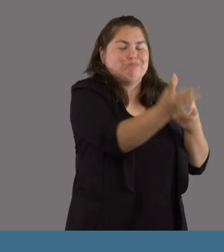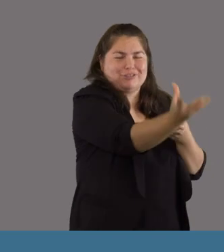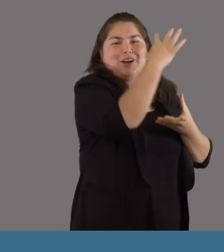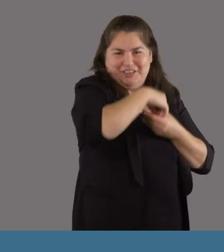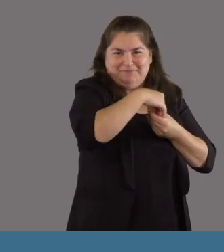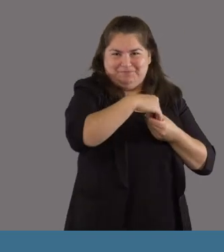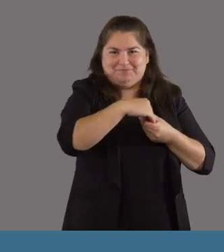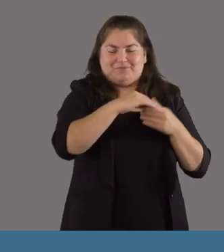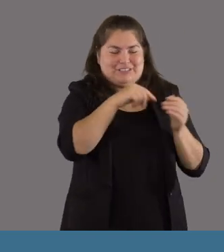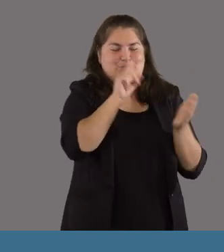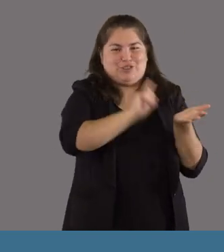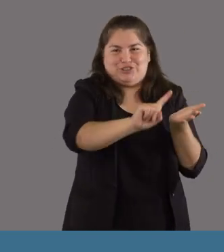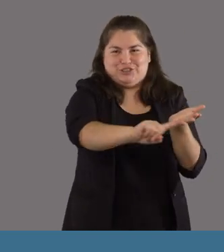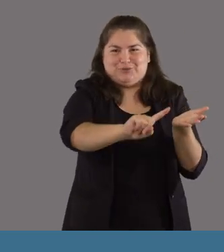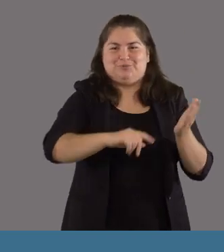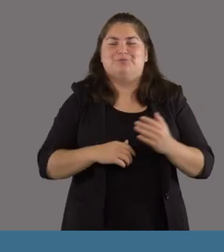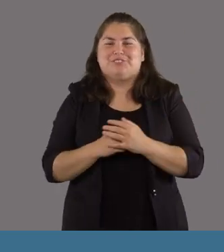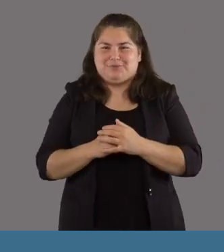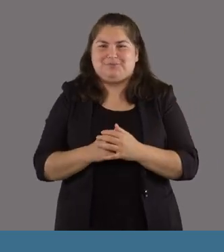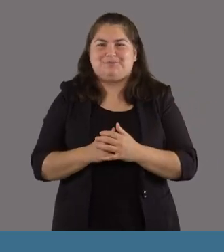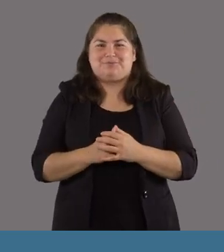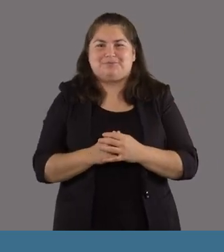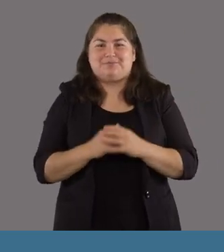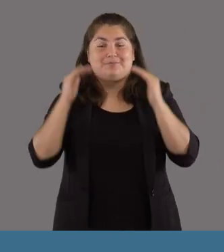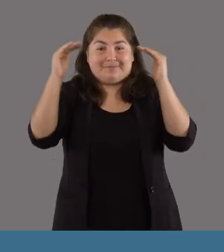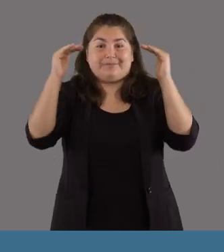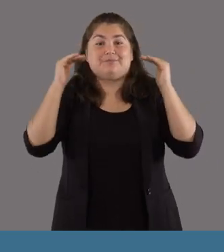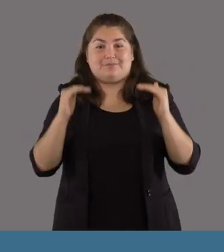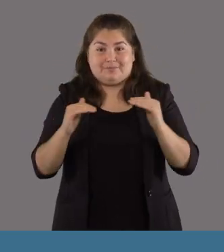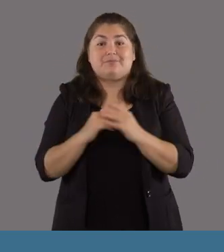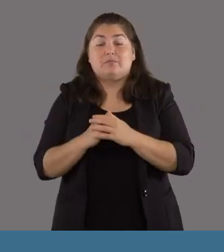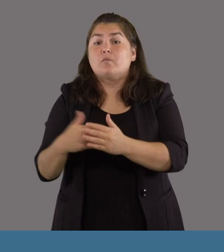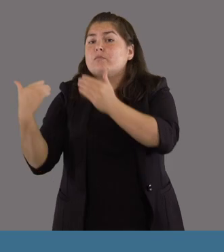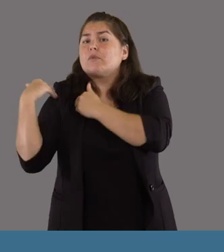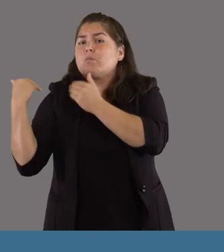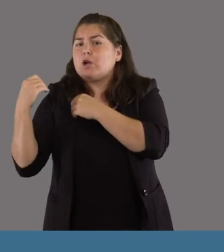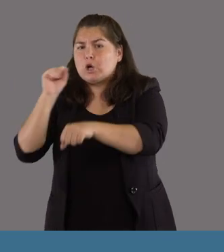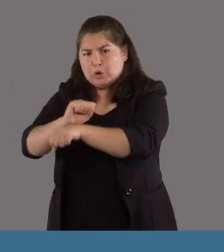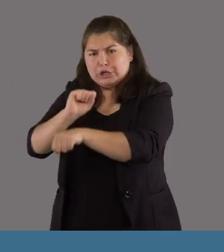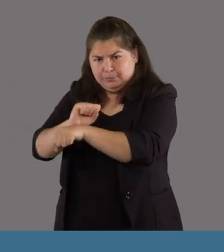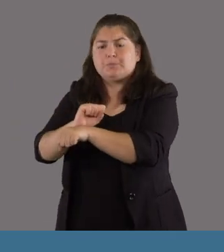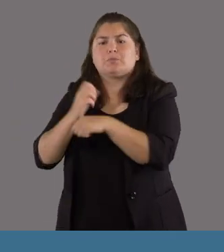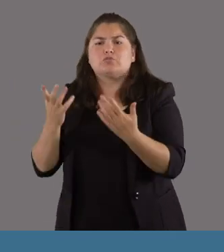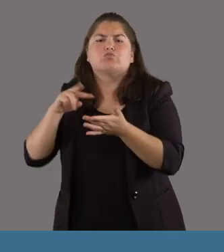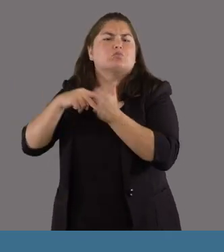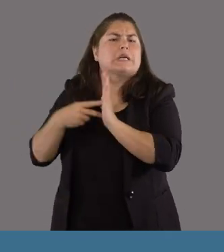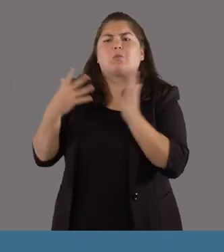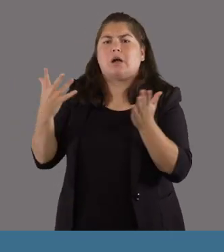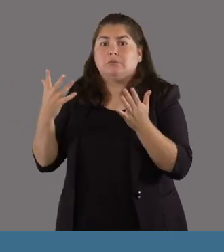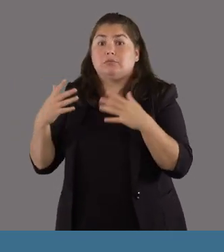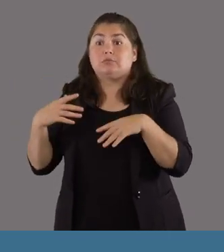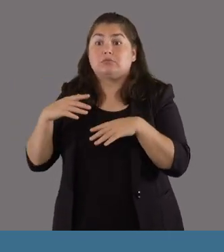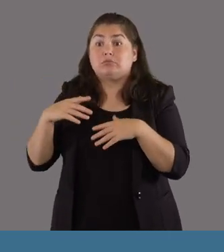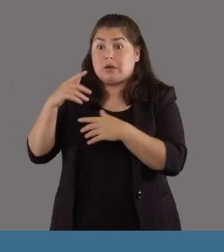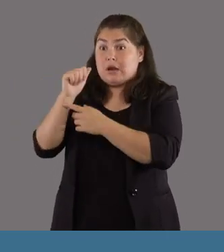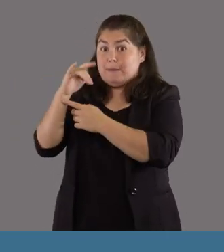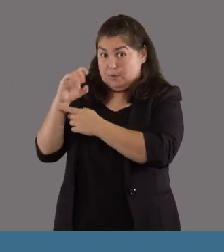Indigenous people in all aspects of the research. Accountable Work, this means that Archipel